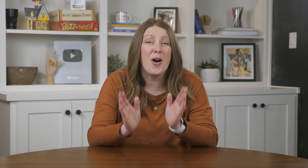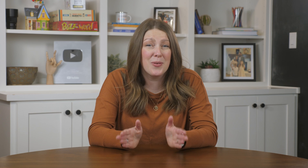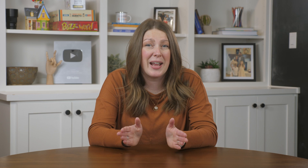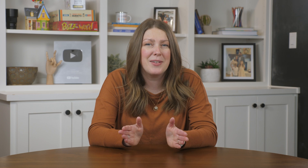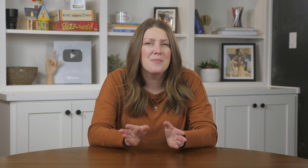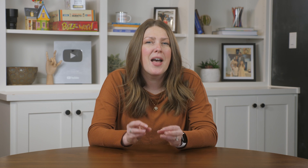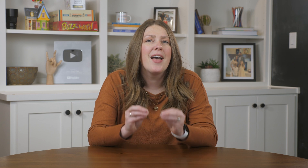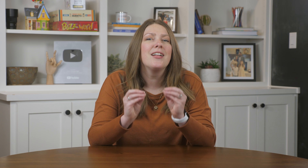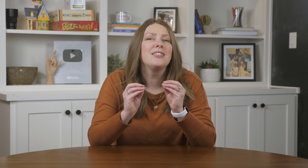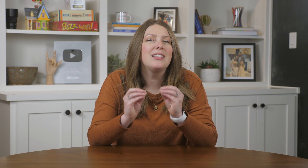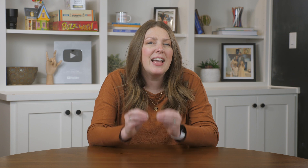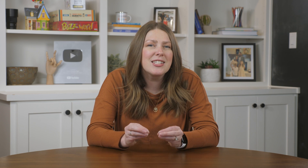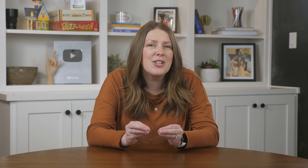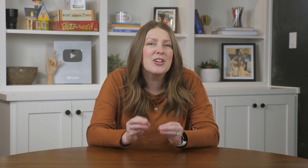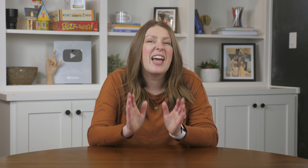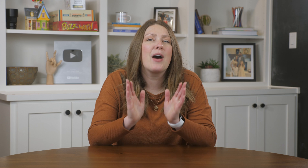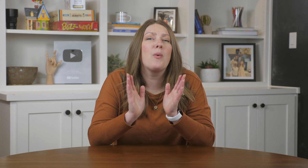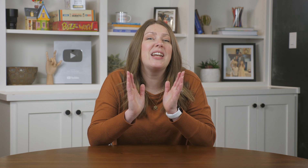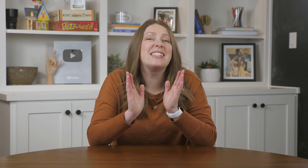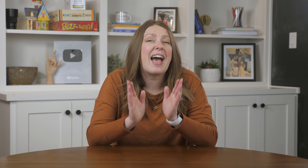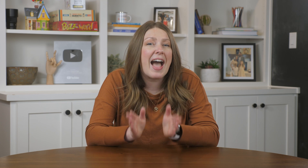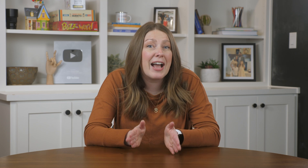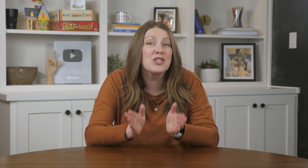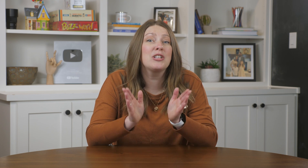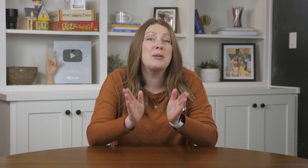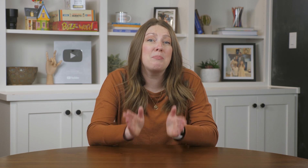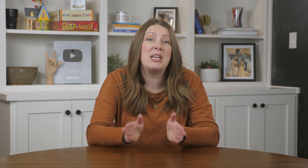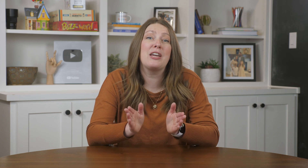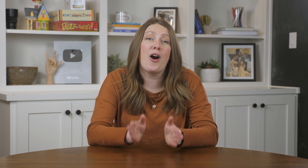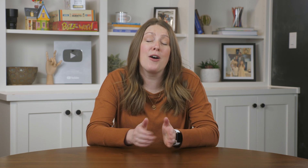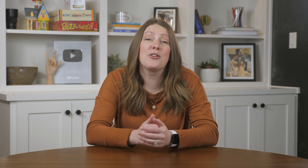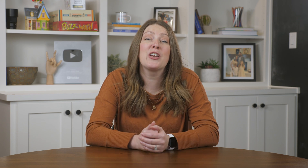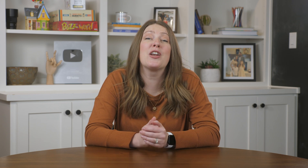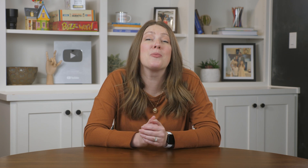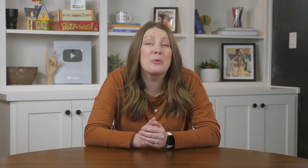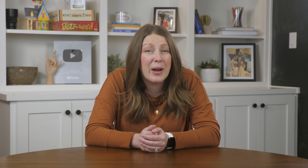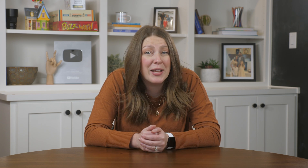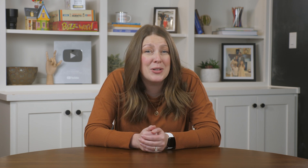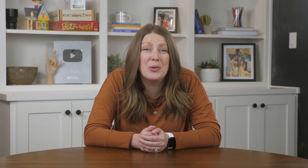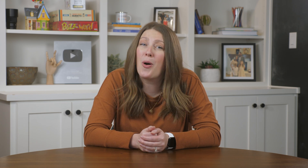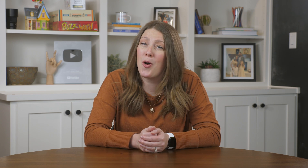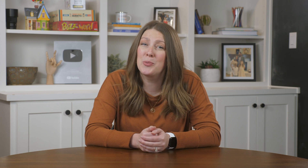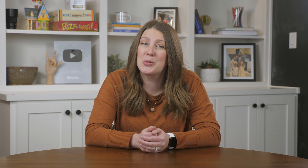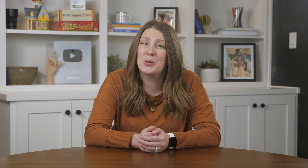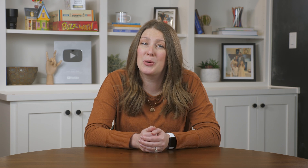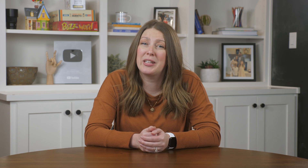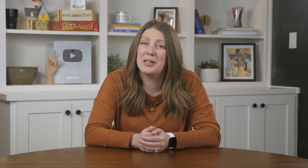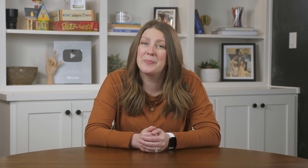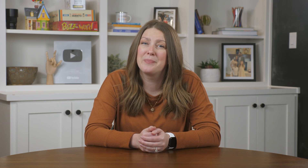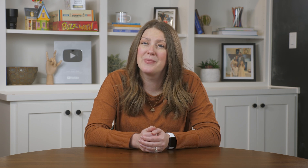All right. Let's look at what is actually being offered in our brand new homeschool curriculum.